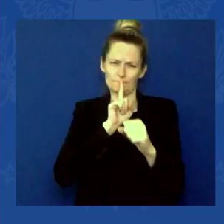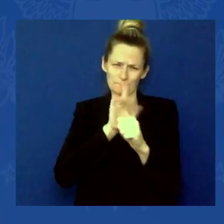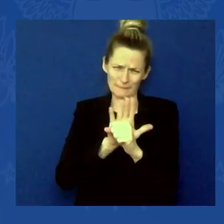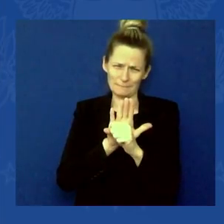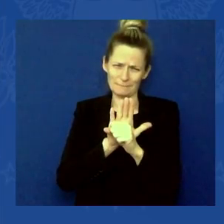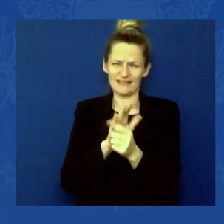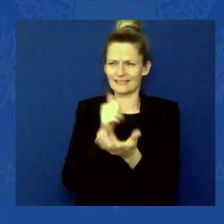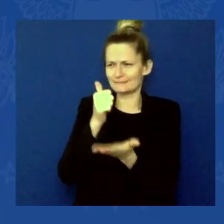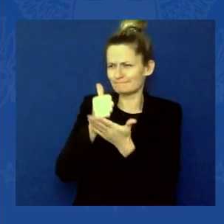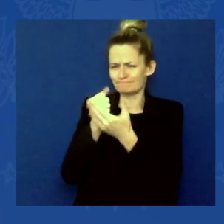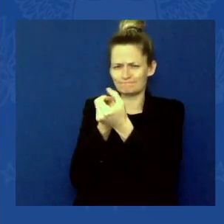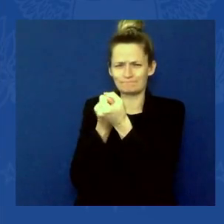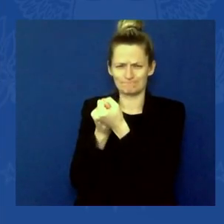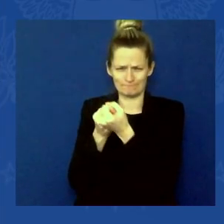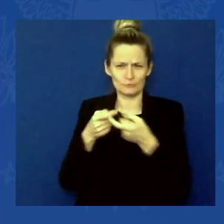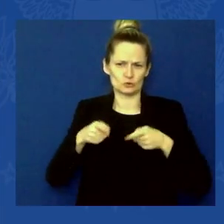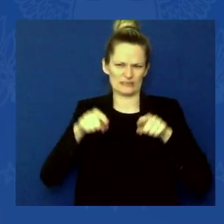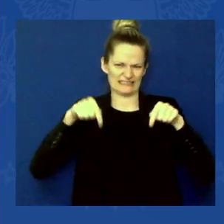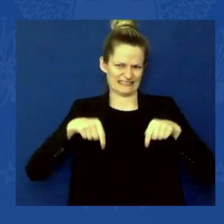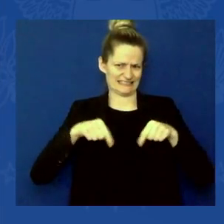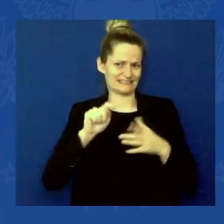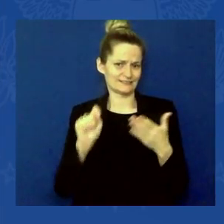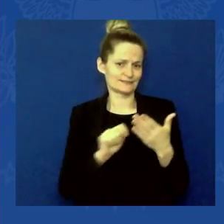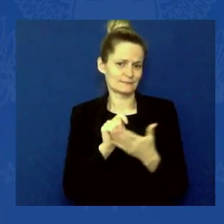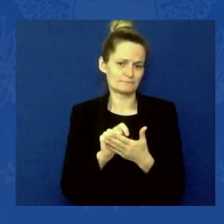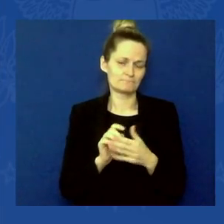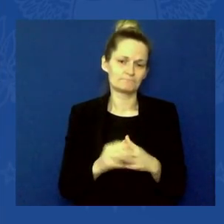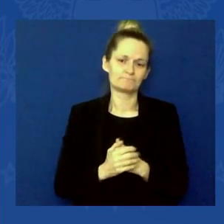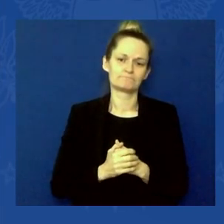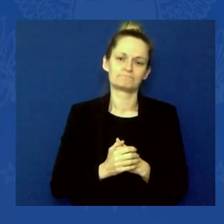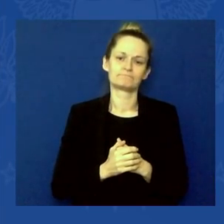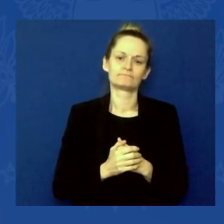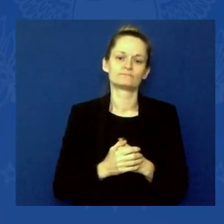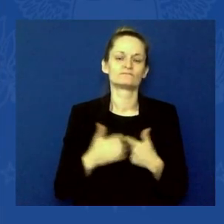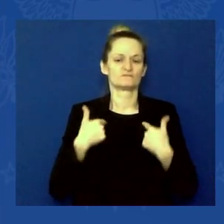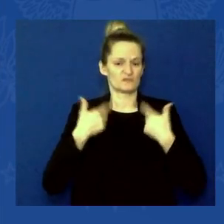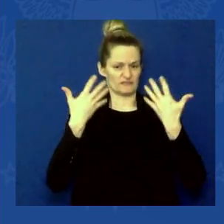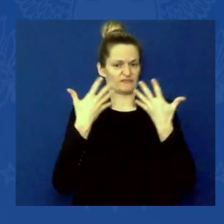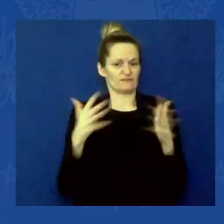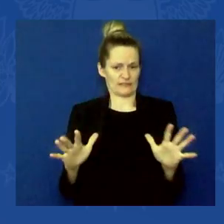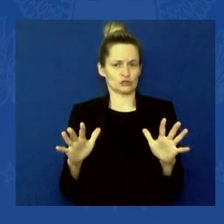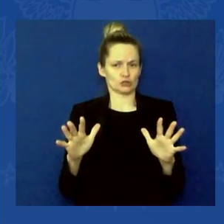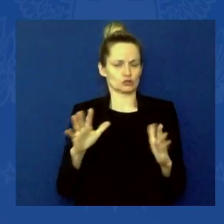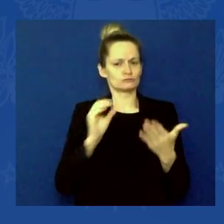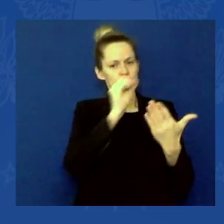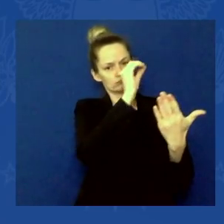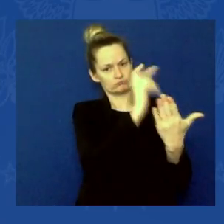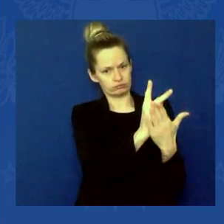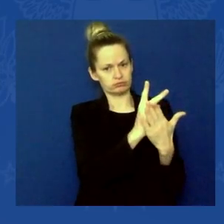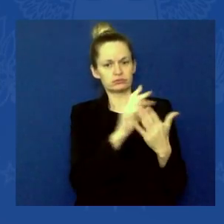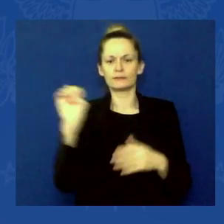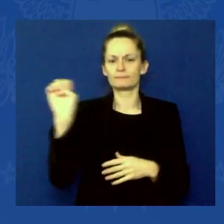I've already approved emergency declarations for Rhode Island, Connecticut, and New York, which activates funds